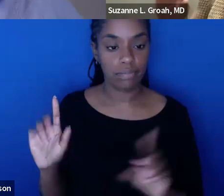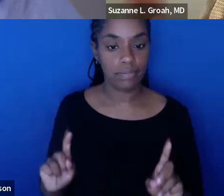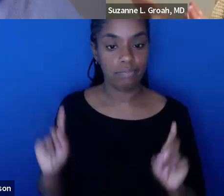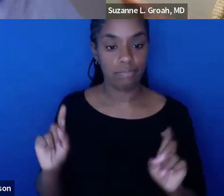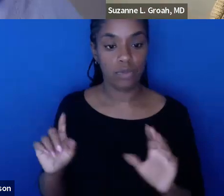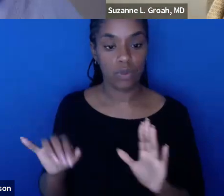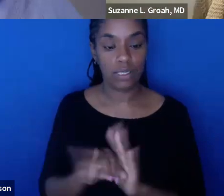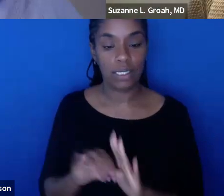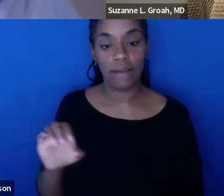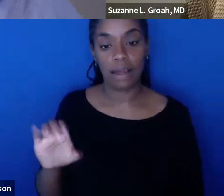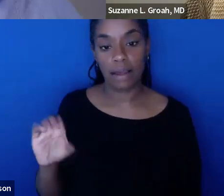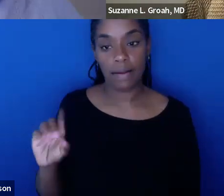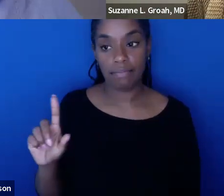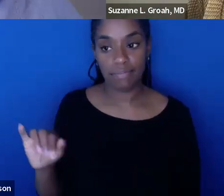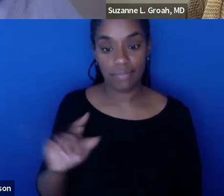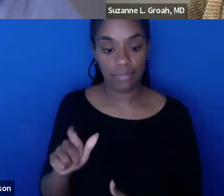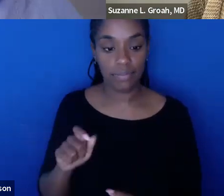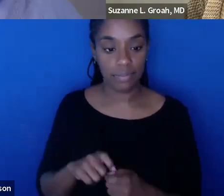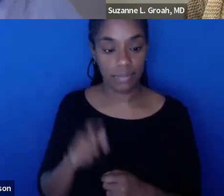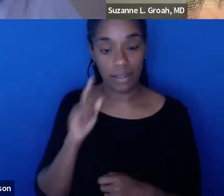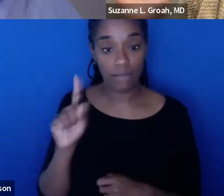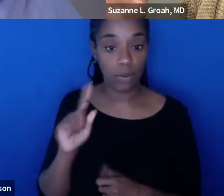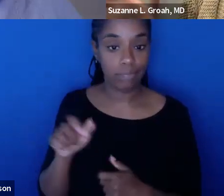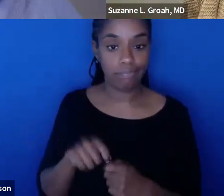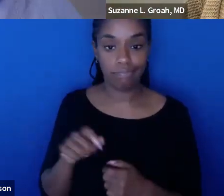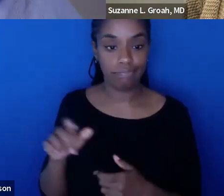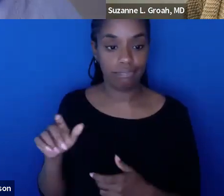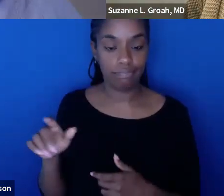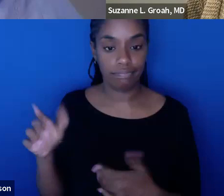specifically for pyelonephritis. And it worked, it worked beautifully.